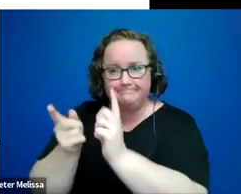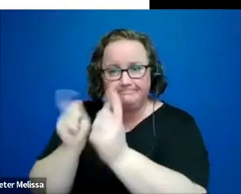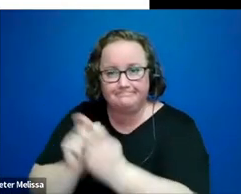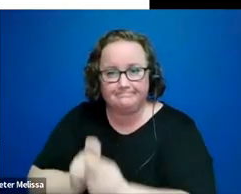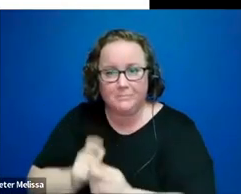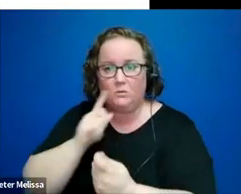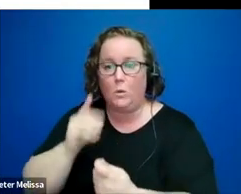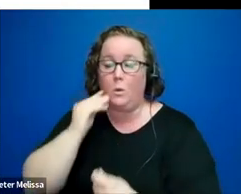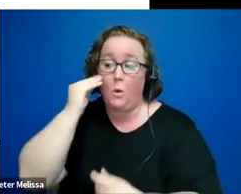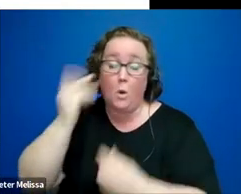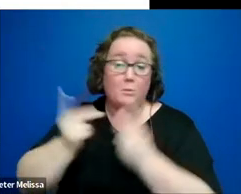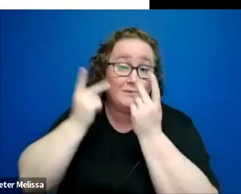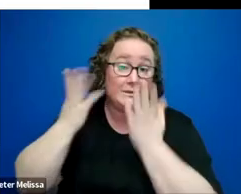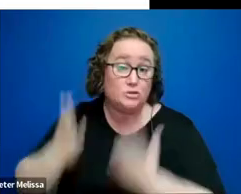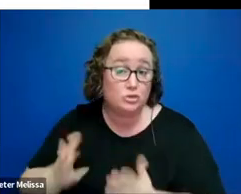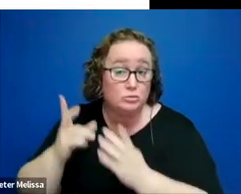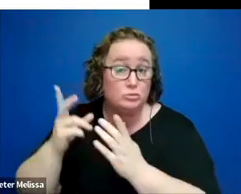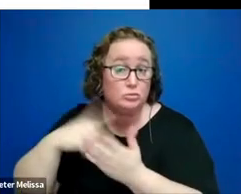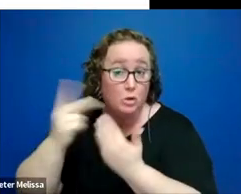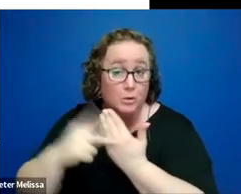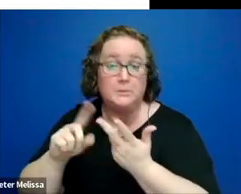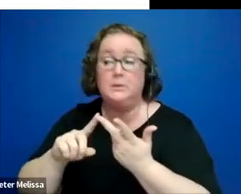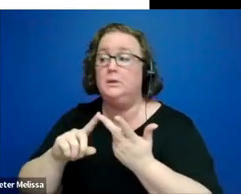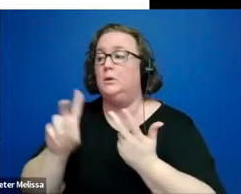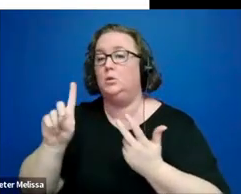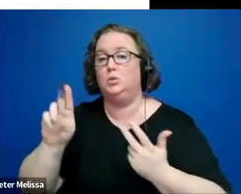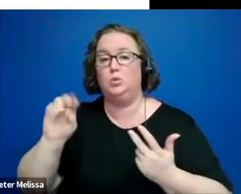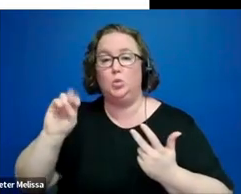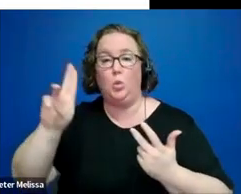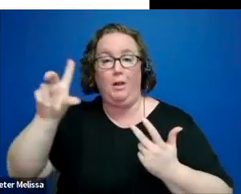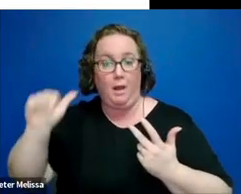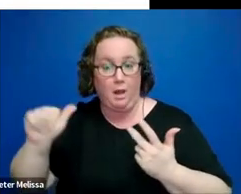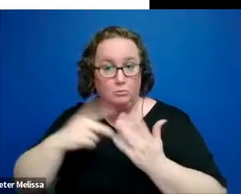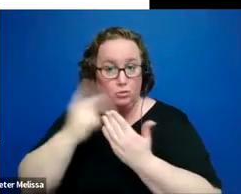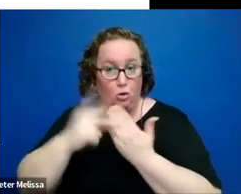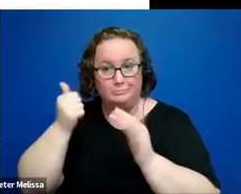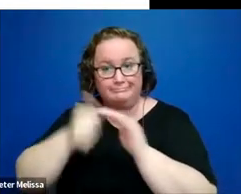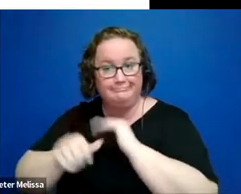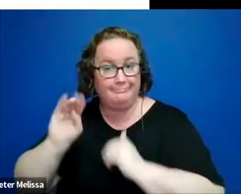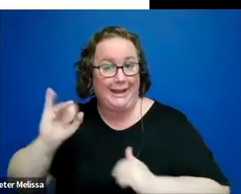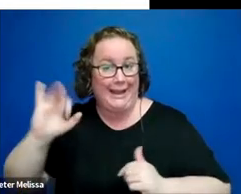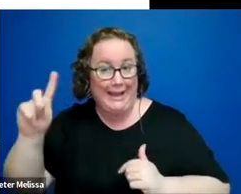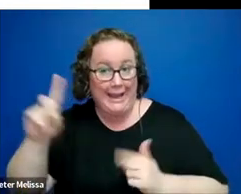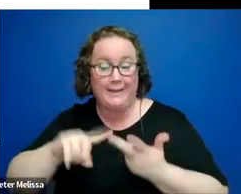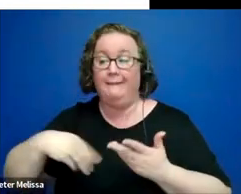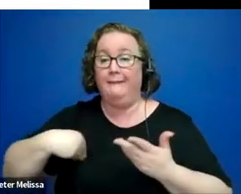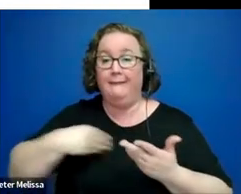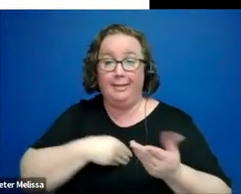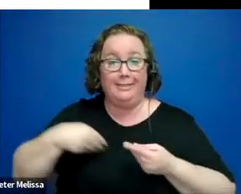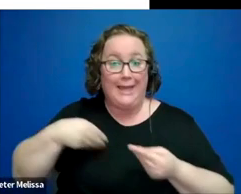visitor programs or doula programs under Medicaid, lactation consulting, WIC,